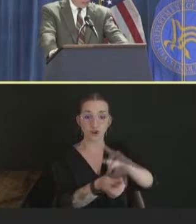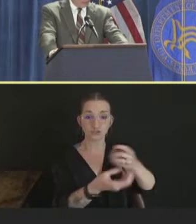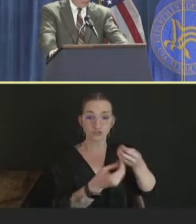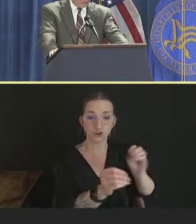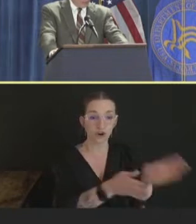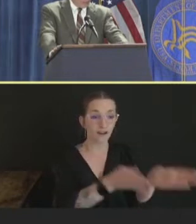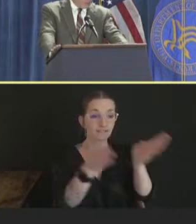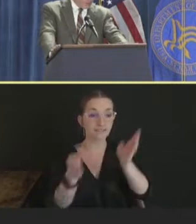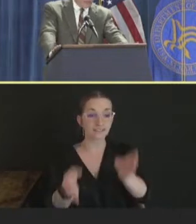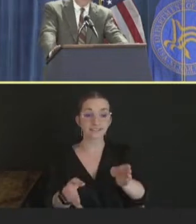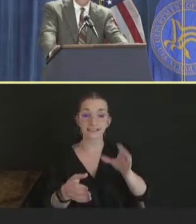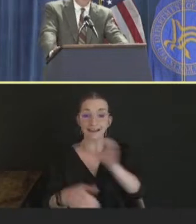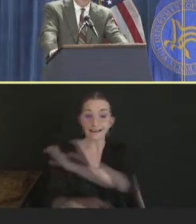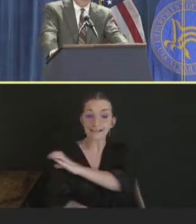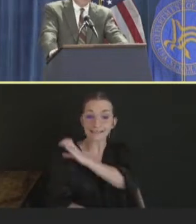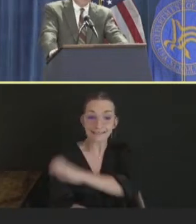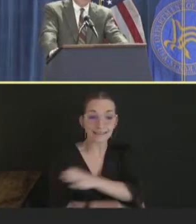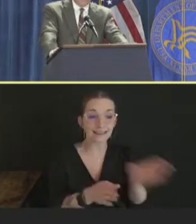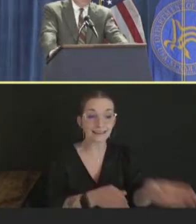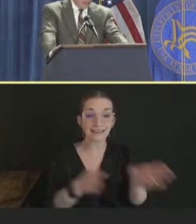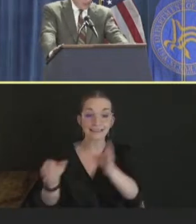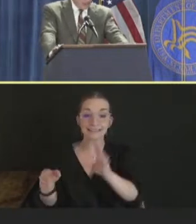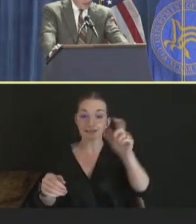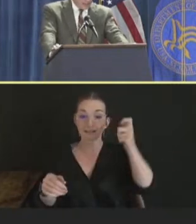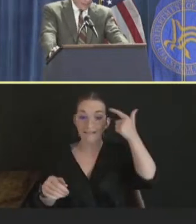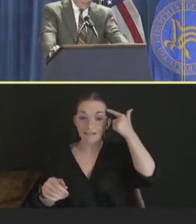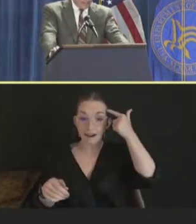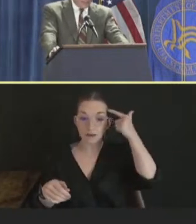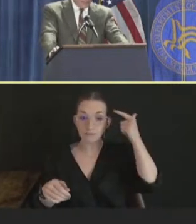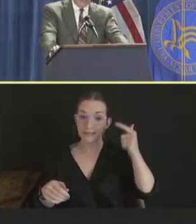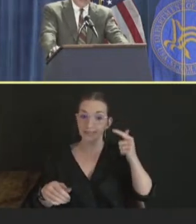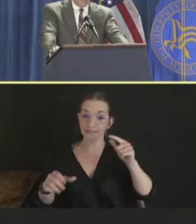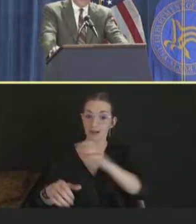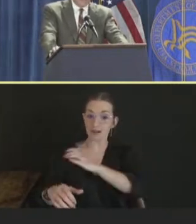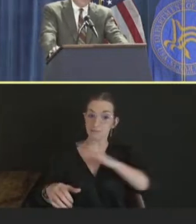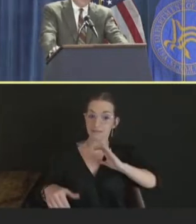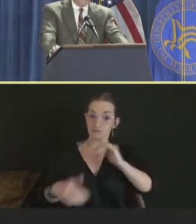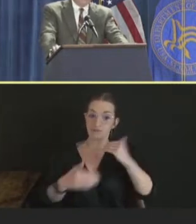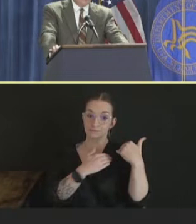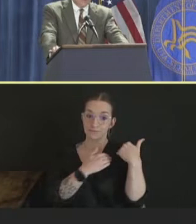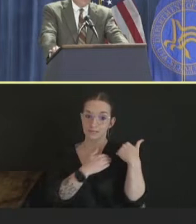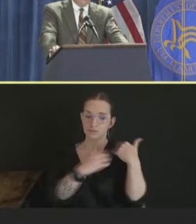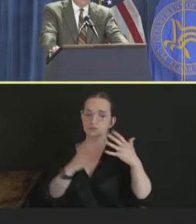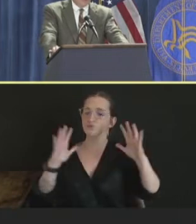For the purposes of our report, the definition of confidence, which is really what we're